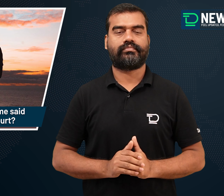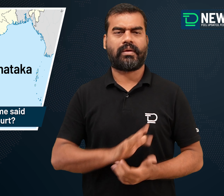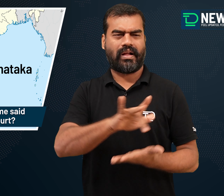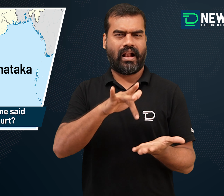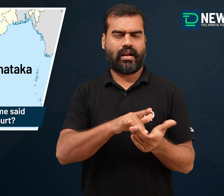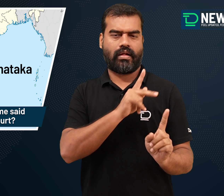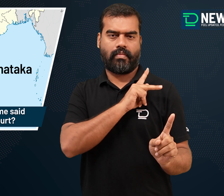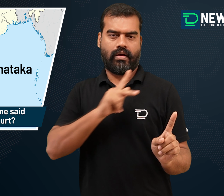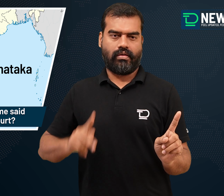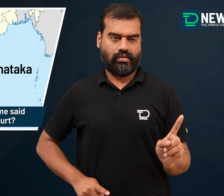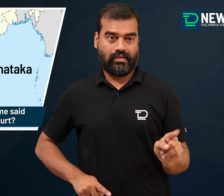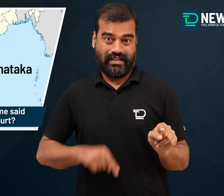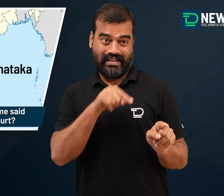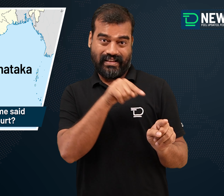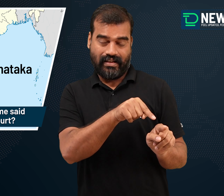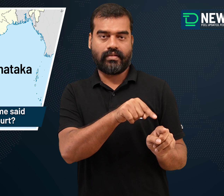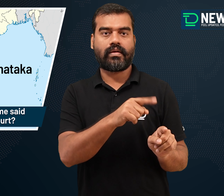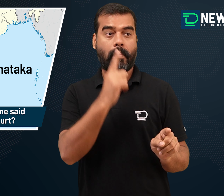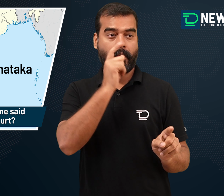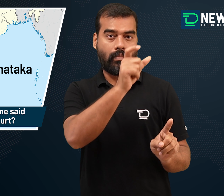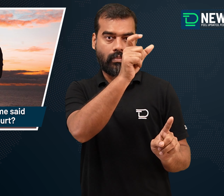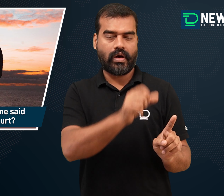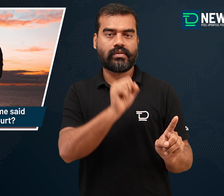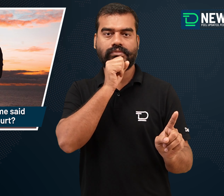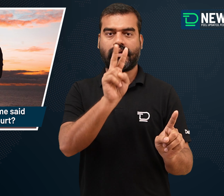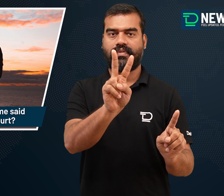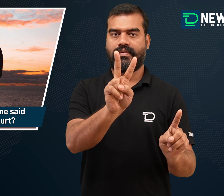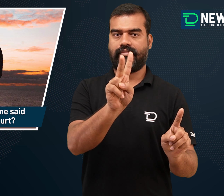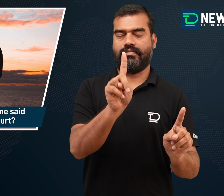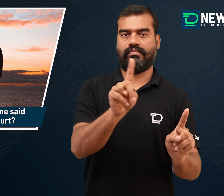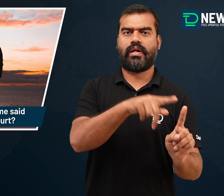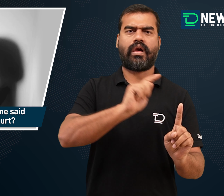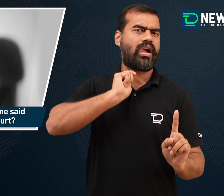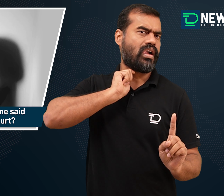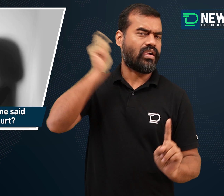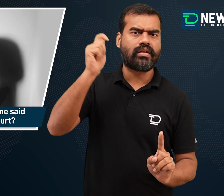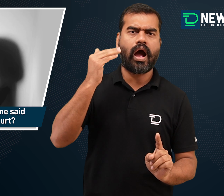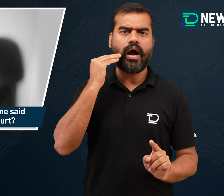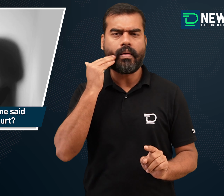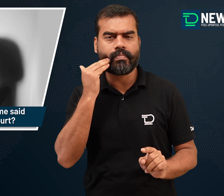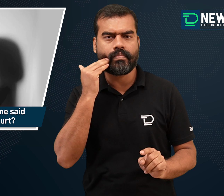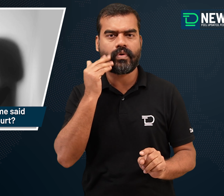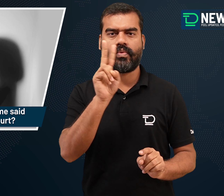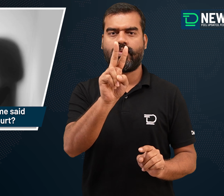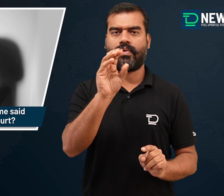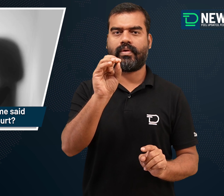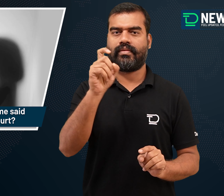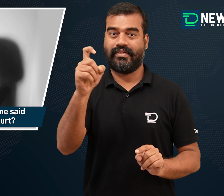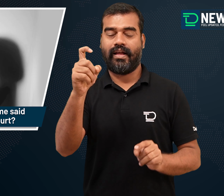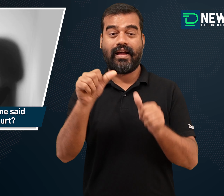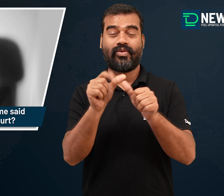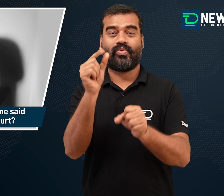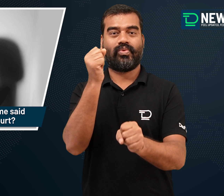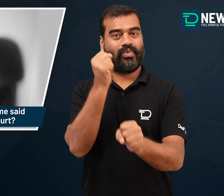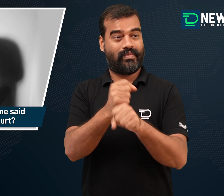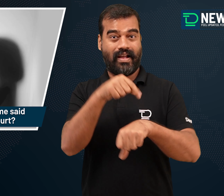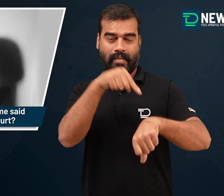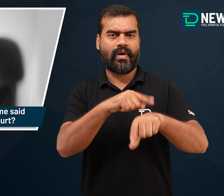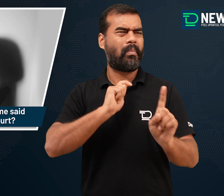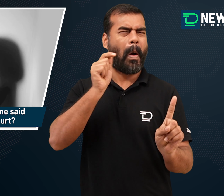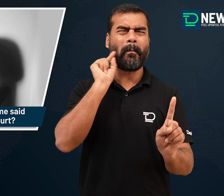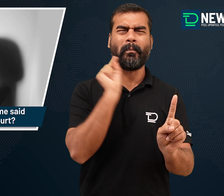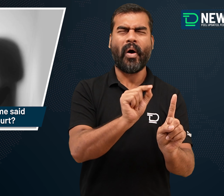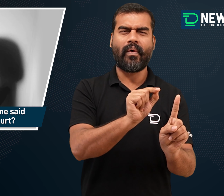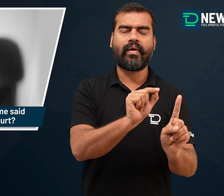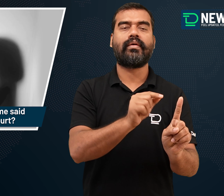A 21-year-old woman committed suicide in Karnataka last August 2007 after